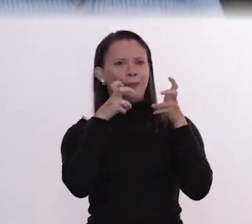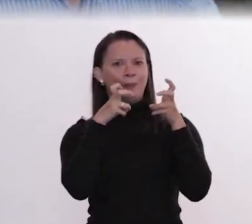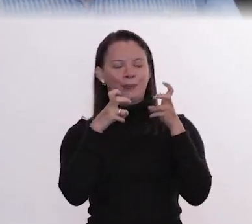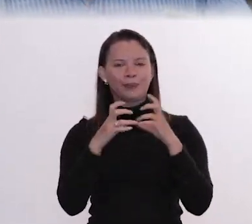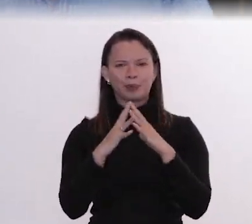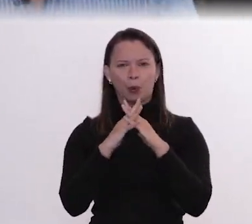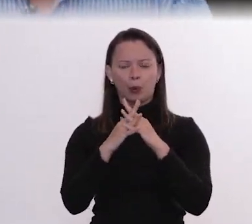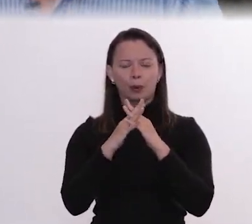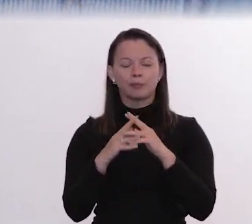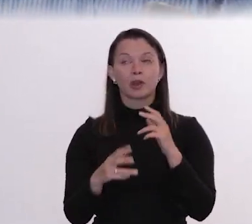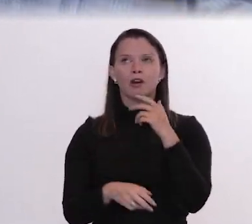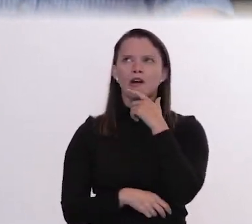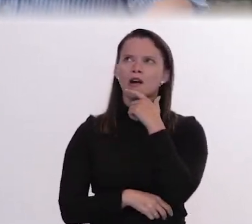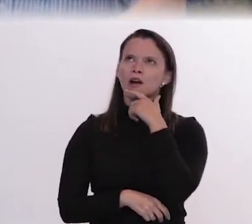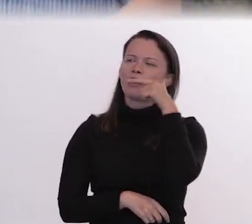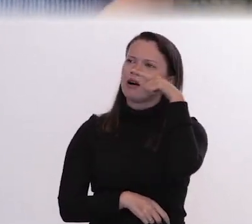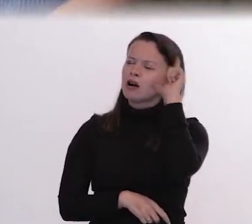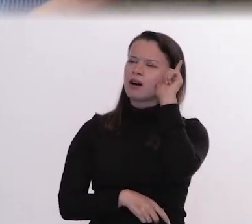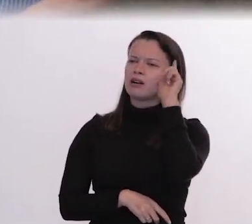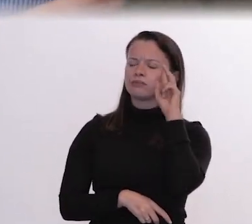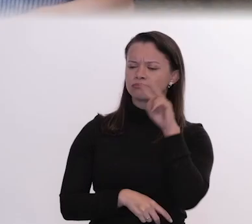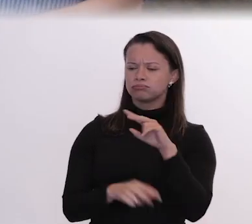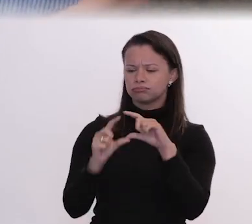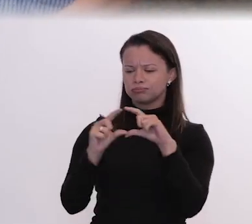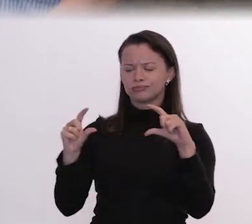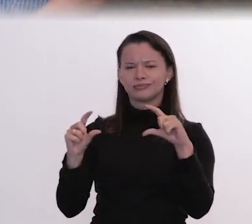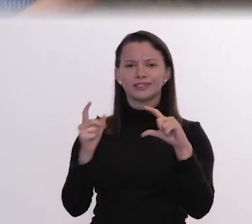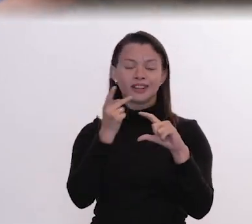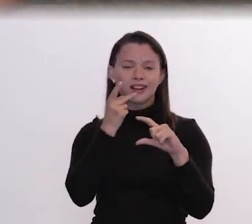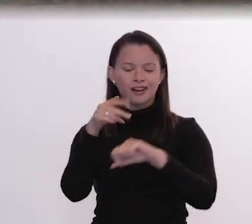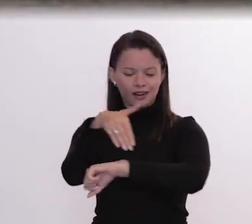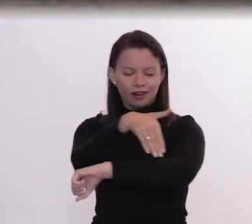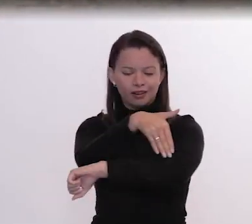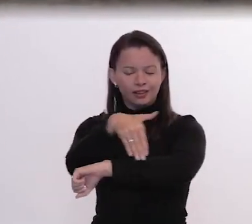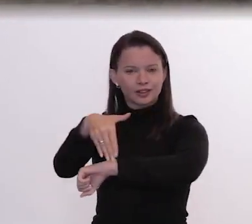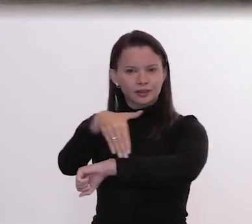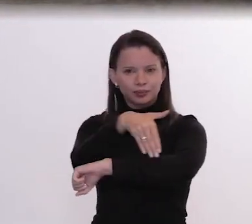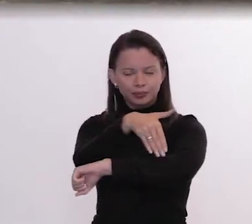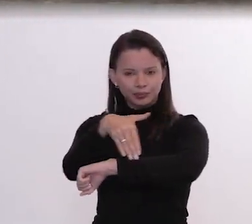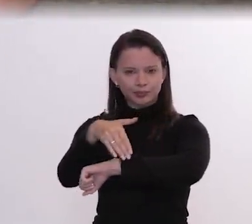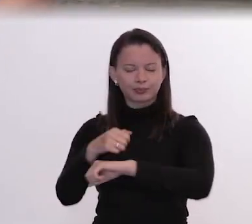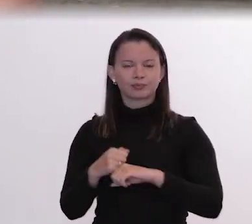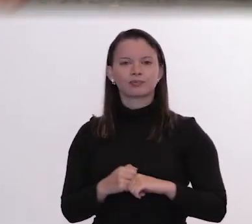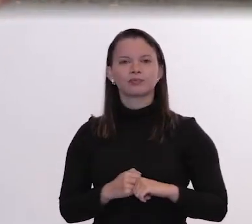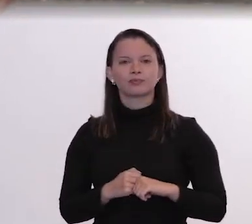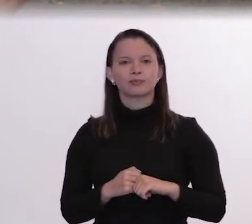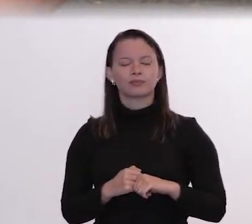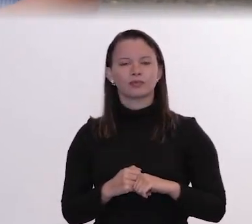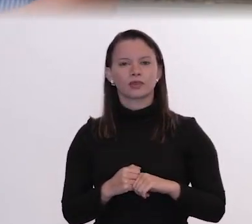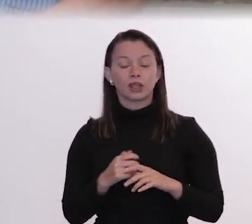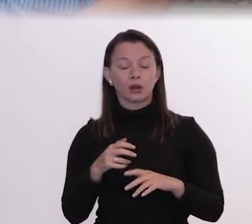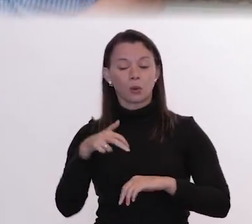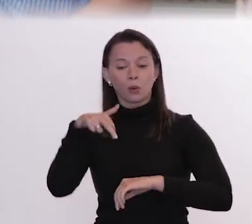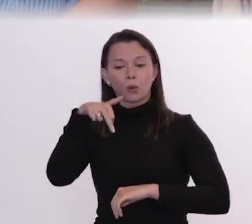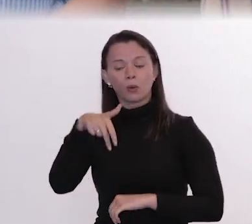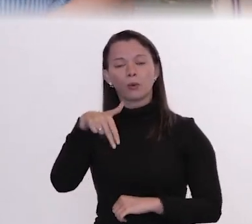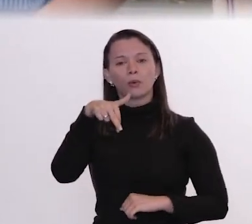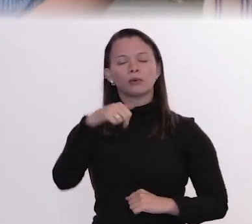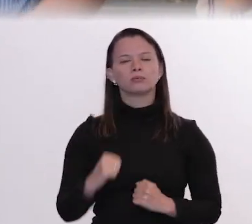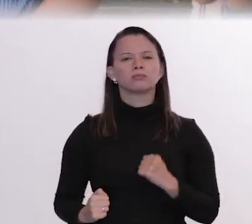that the street, which for me involves active mobility, and walking and the bike, when you walk